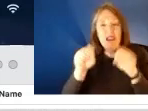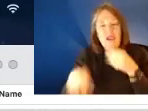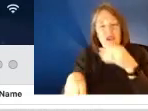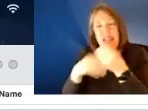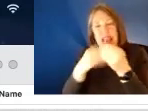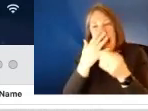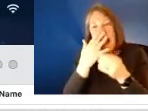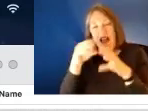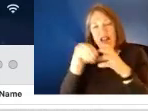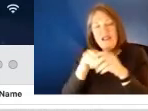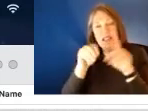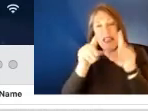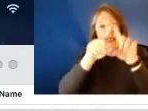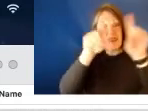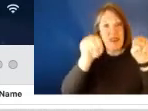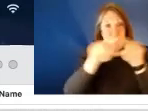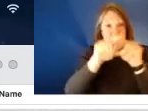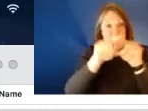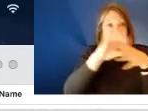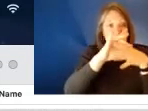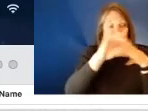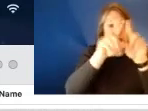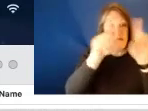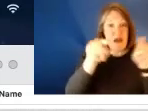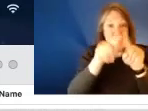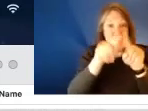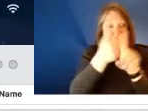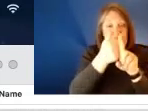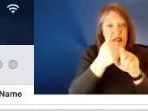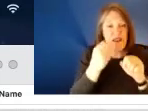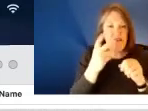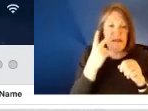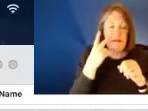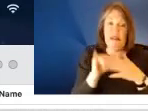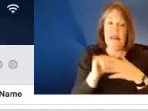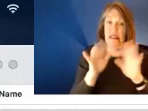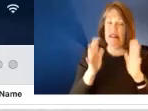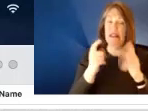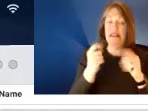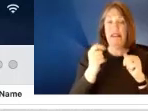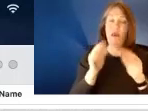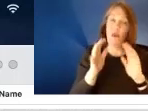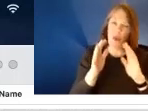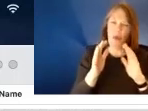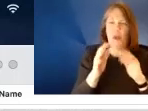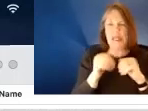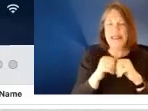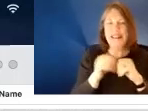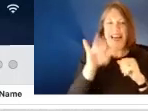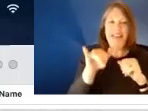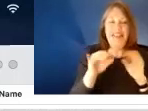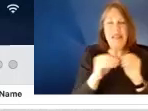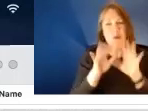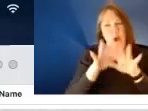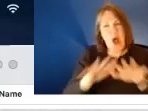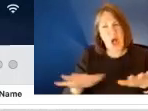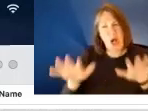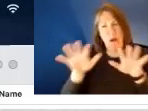boxes themselves. 06:54:14 There's a calmer color. And you can